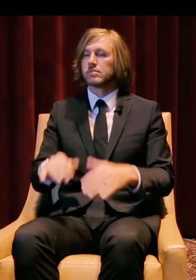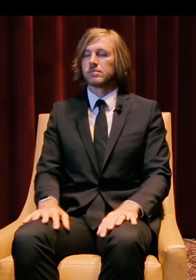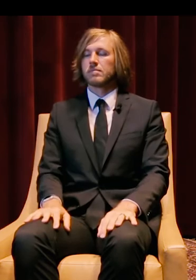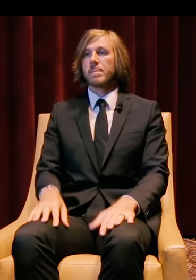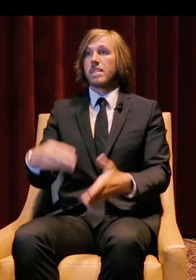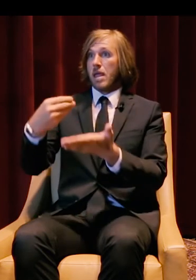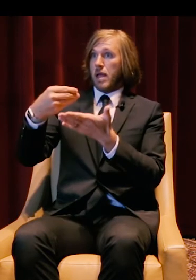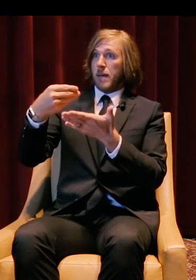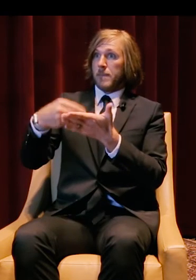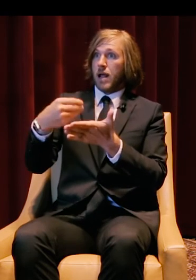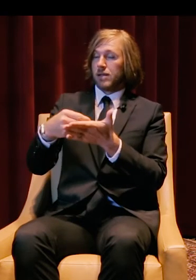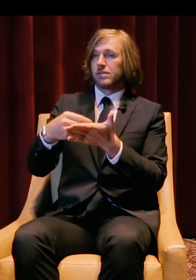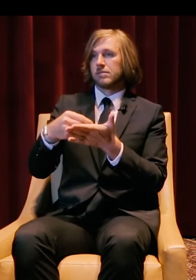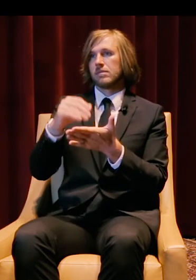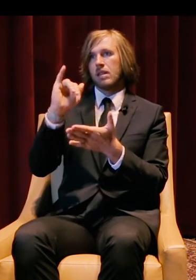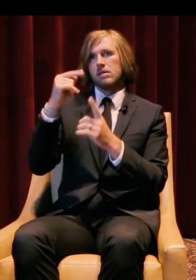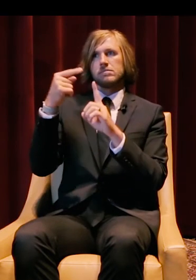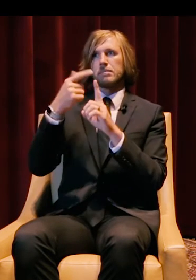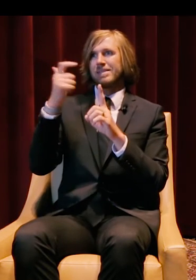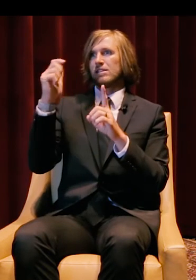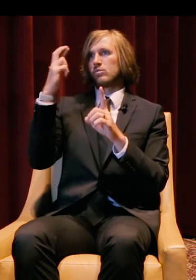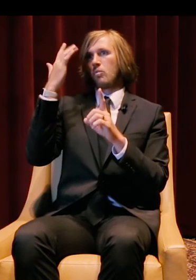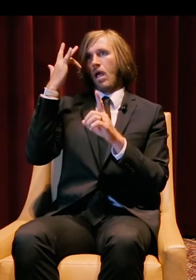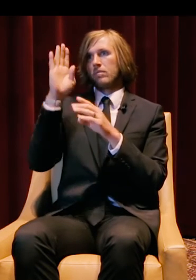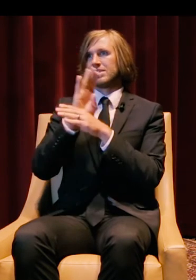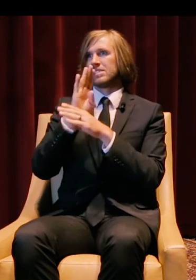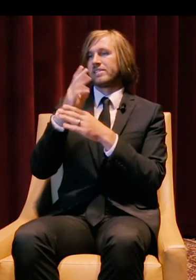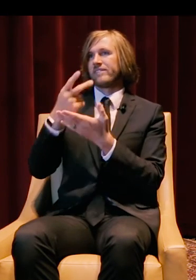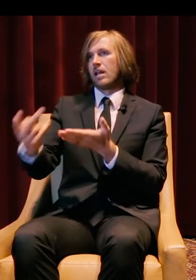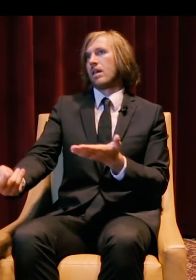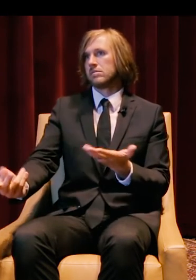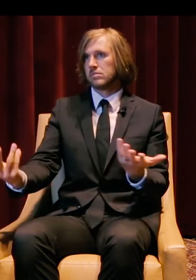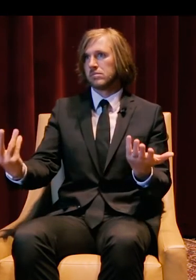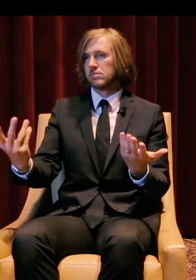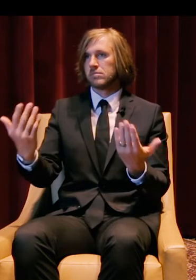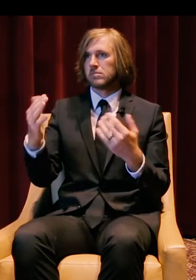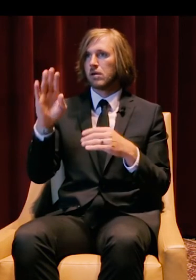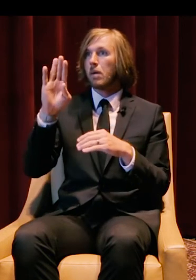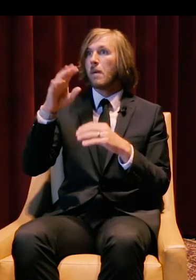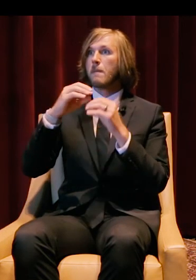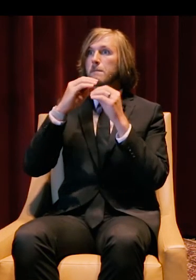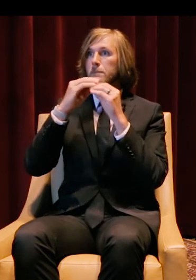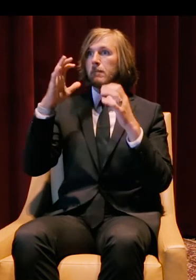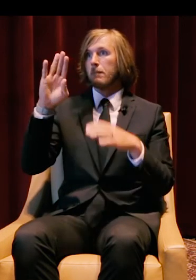Money is one of the big reasons businesses fail. Balloon payments.